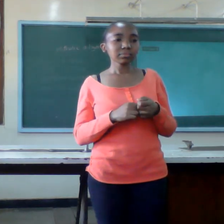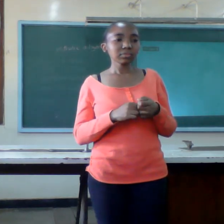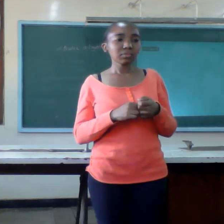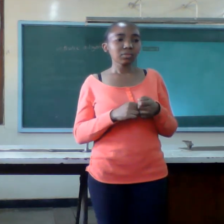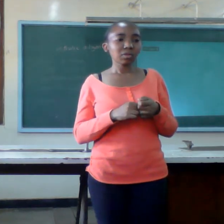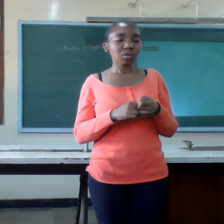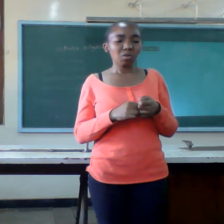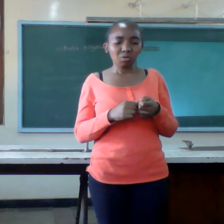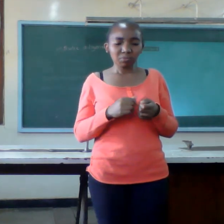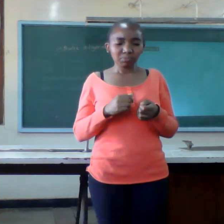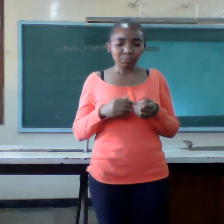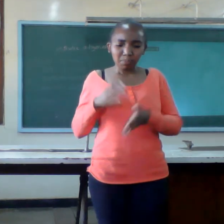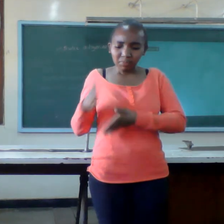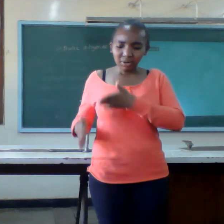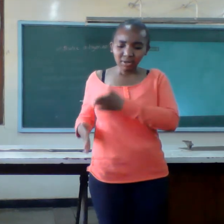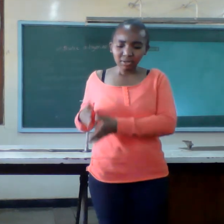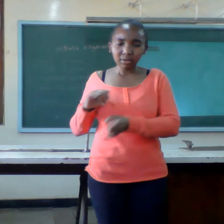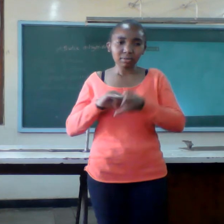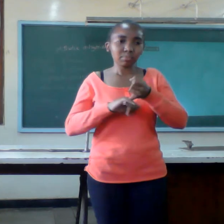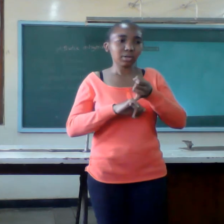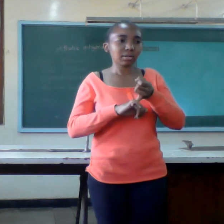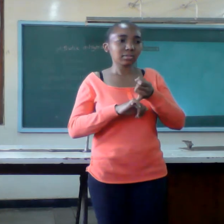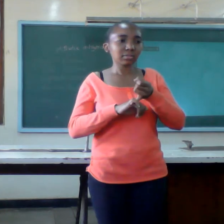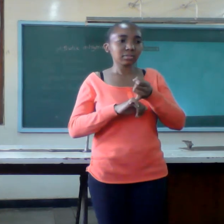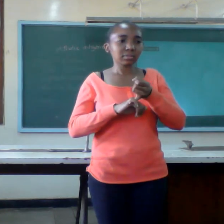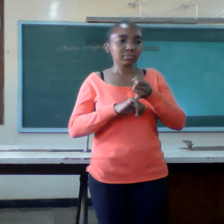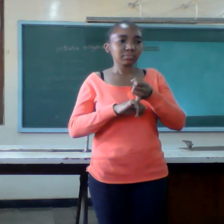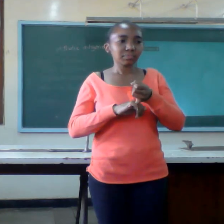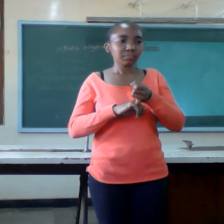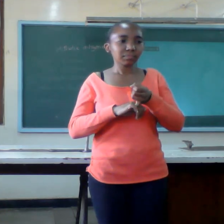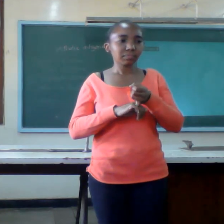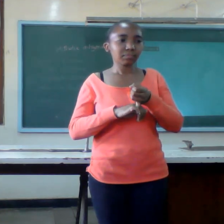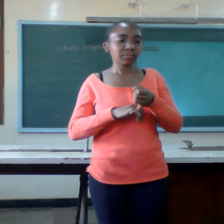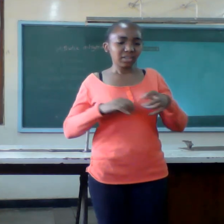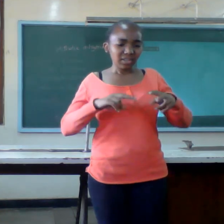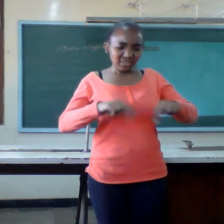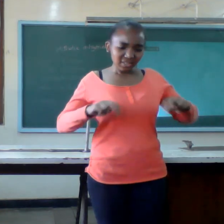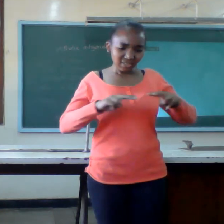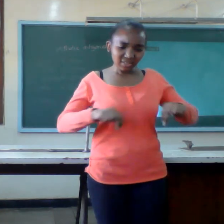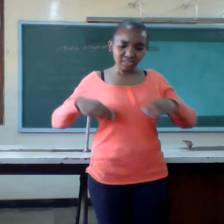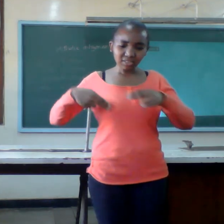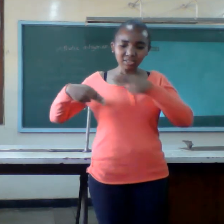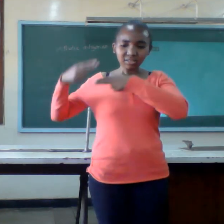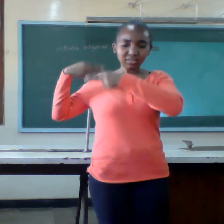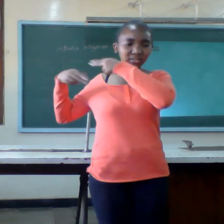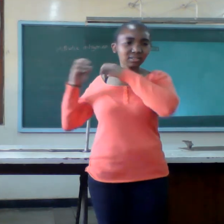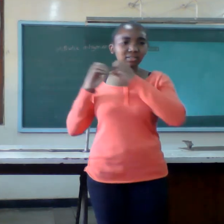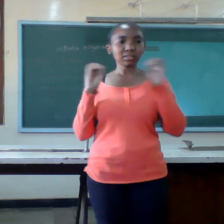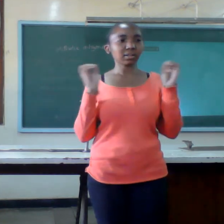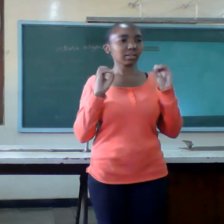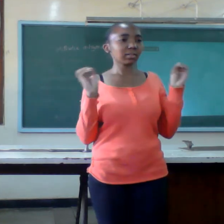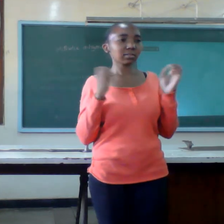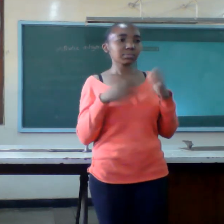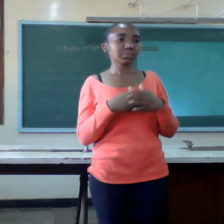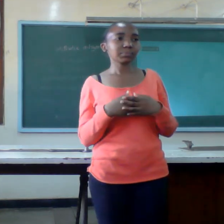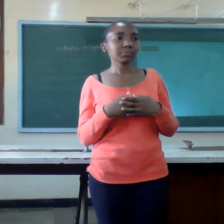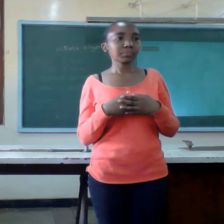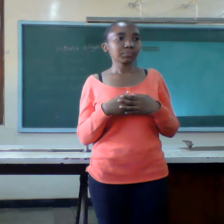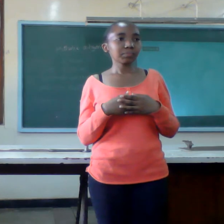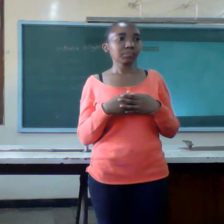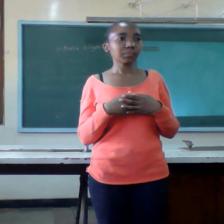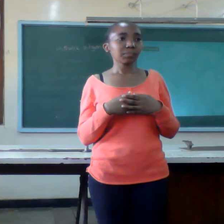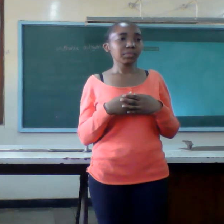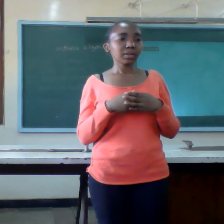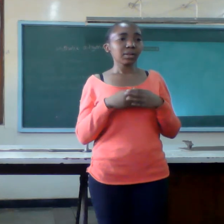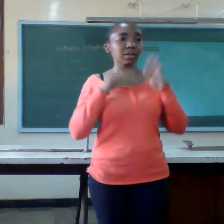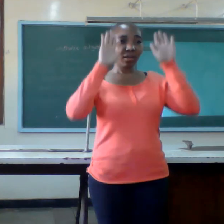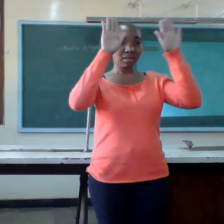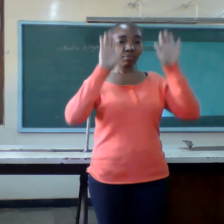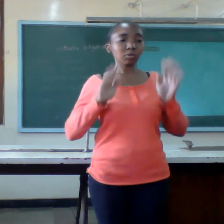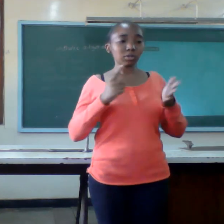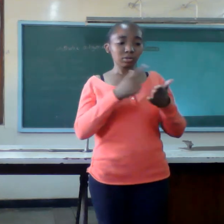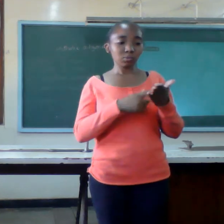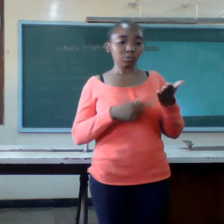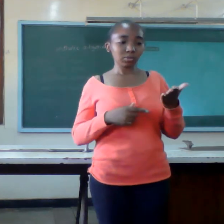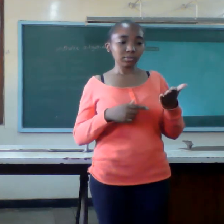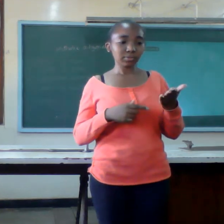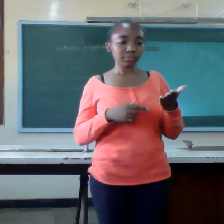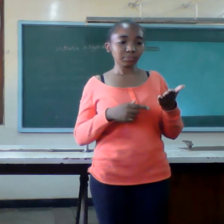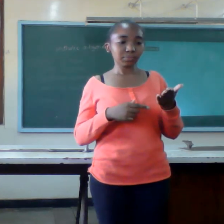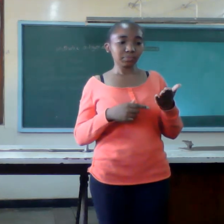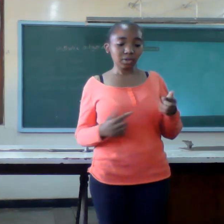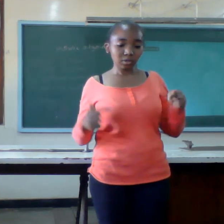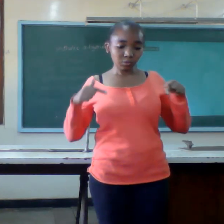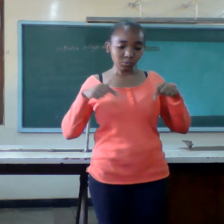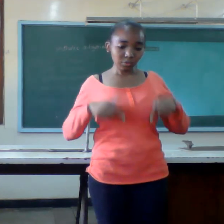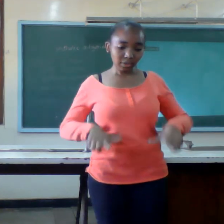get married stop digging into someone's path what matters most is the present life of your patina